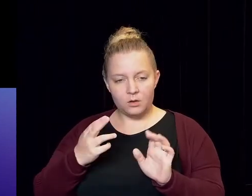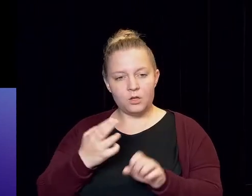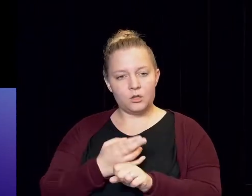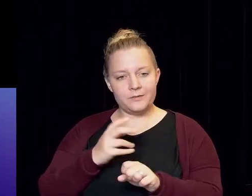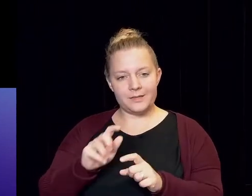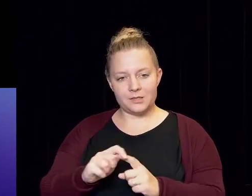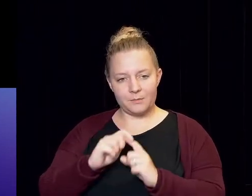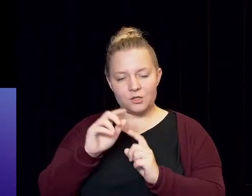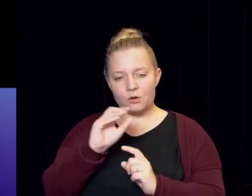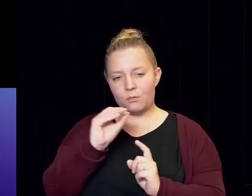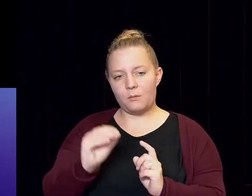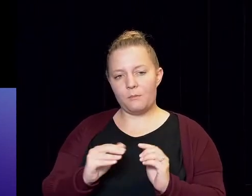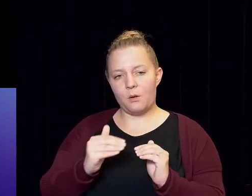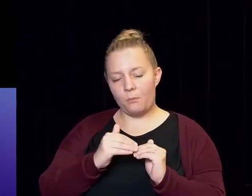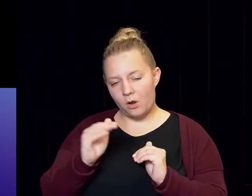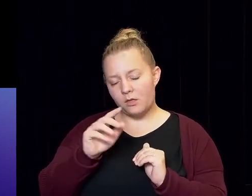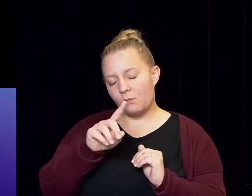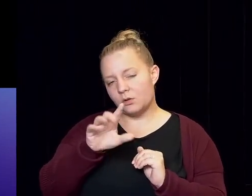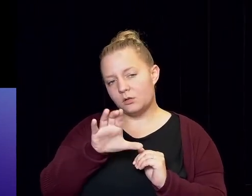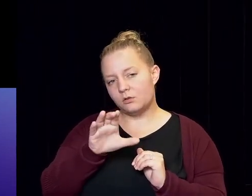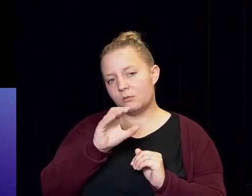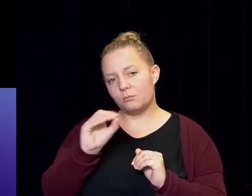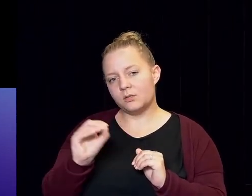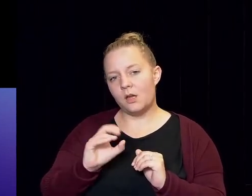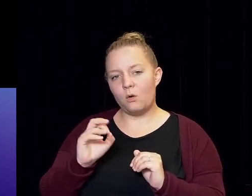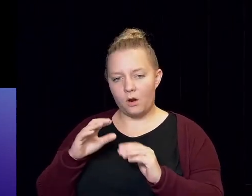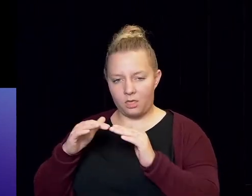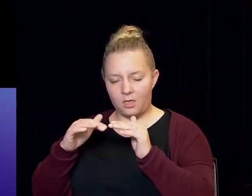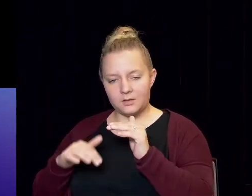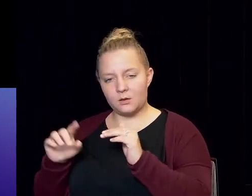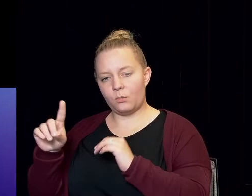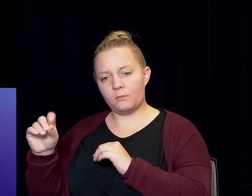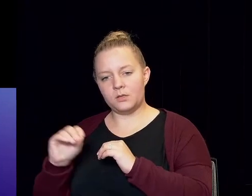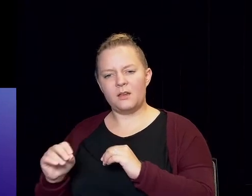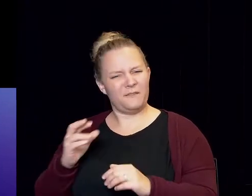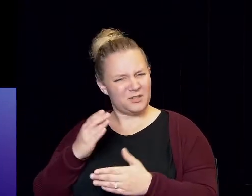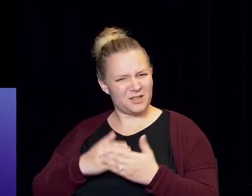that are more than 100% or less than 1%. For some reason, I have students freak